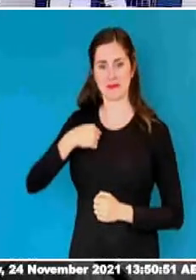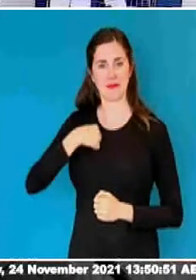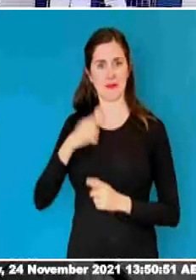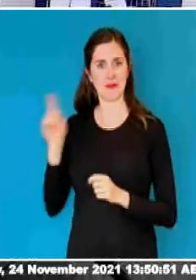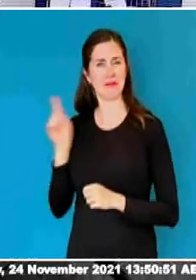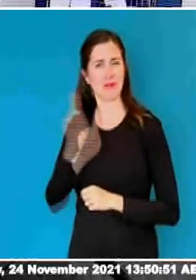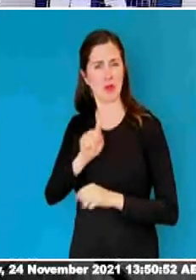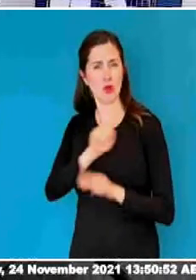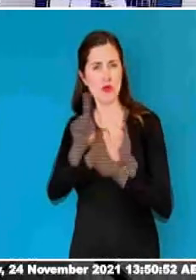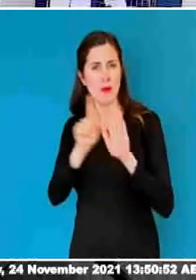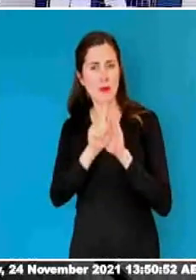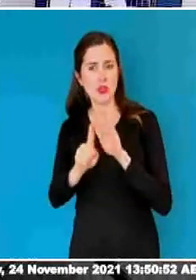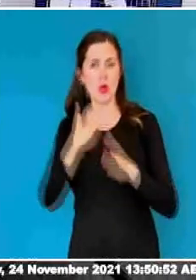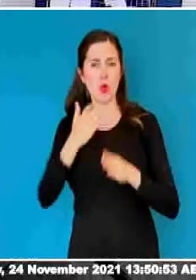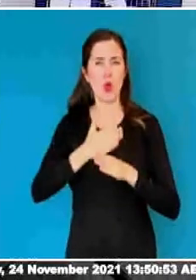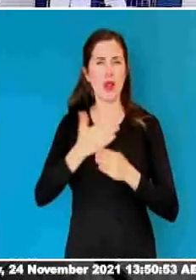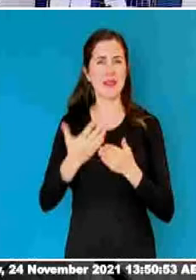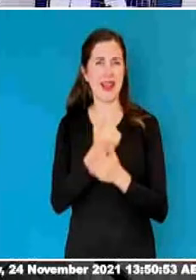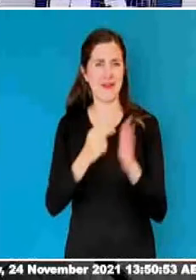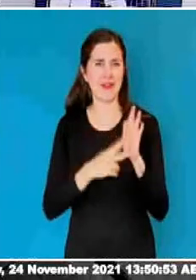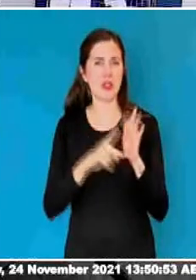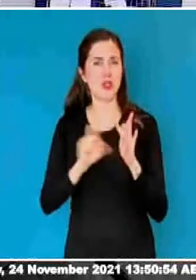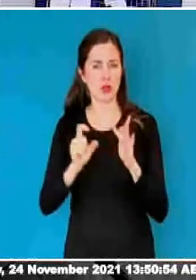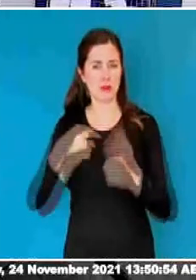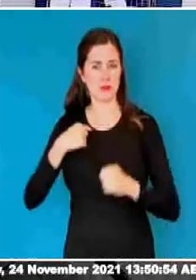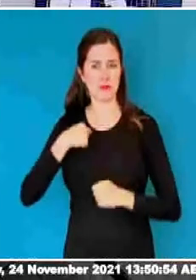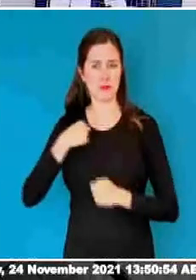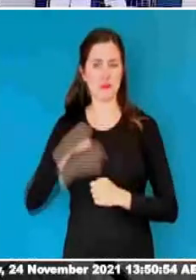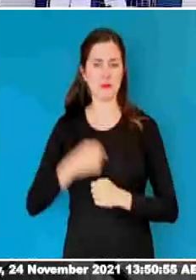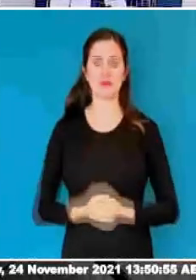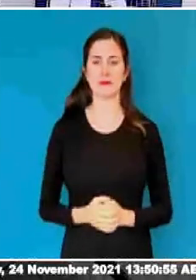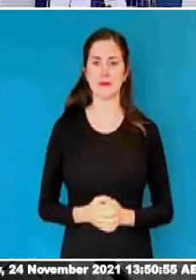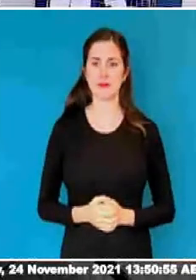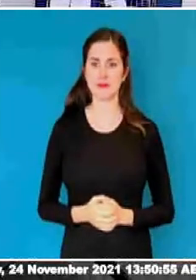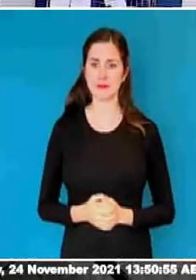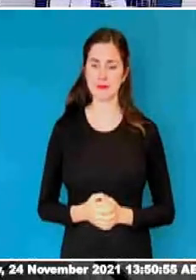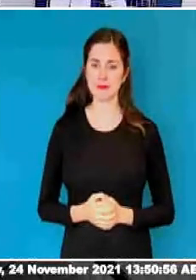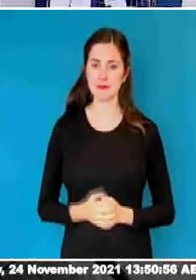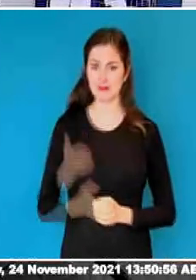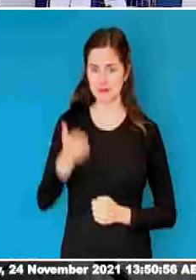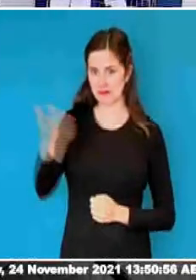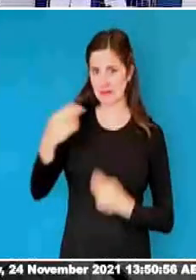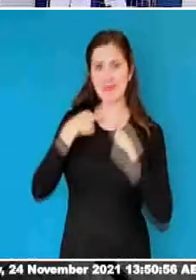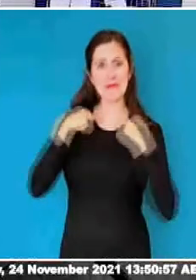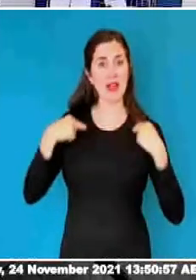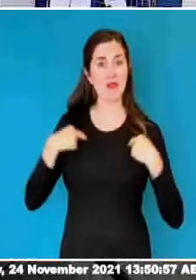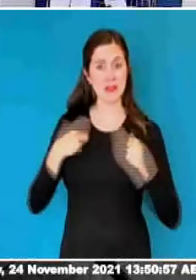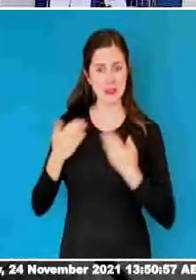Authority, WorkSafe Victoria. Thank you, Ms Harris. Yes, Ms Eastman. Thank you, Commissioners.